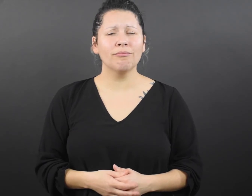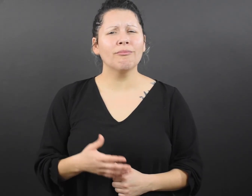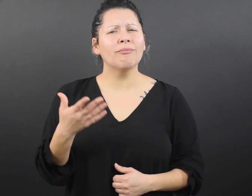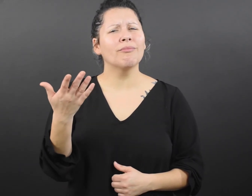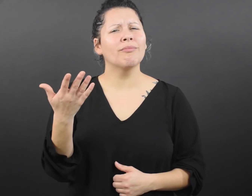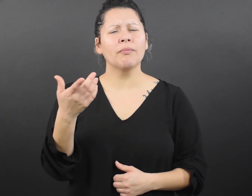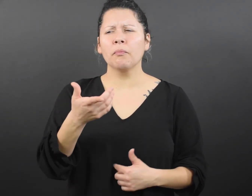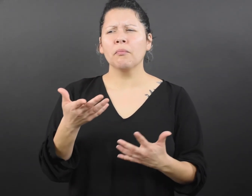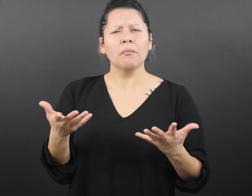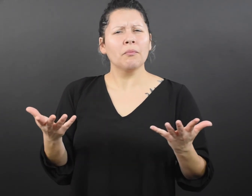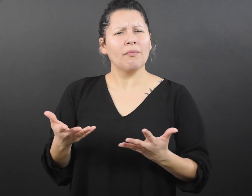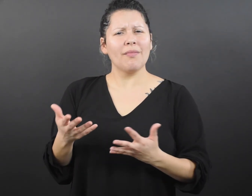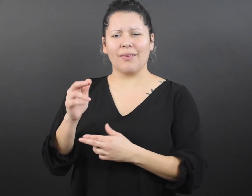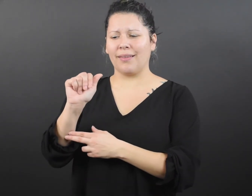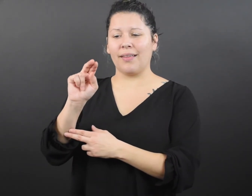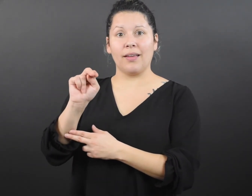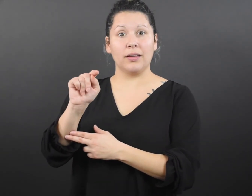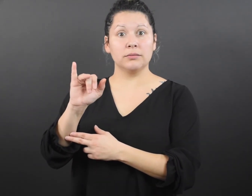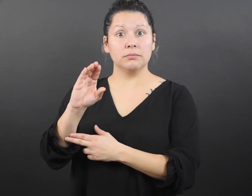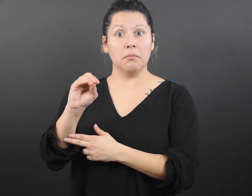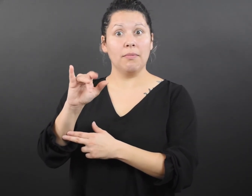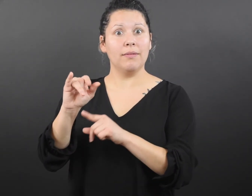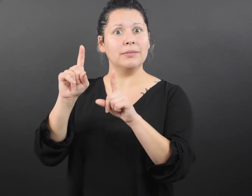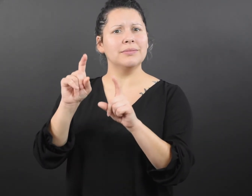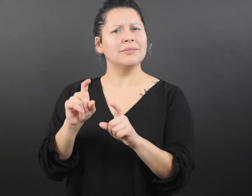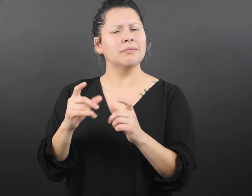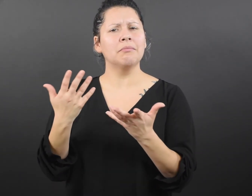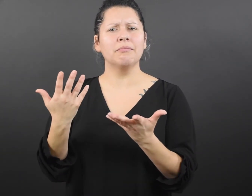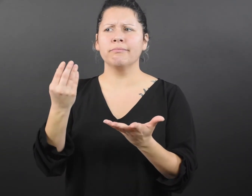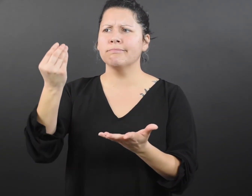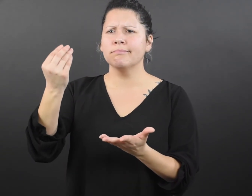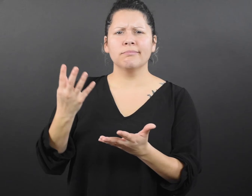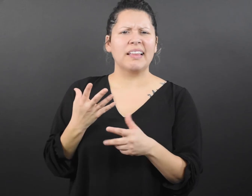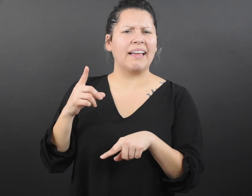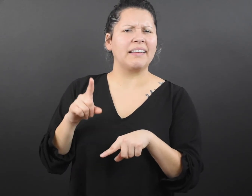What antibody tests cannot tell us ●